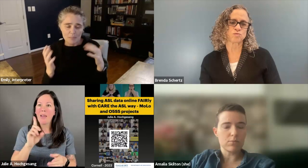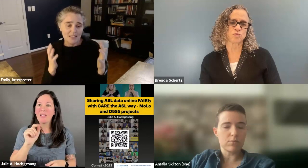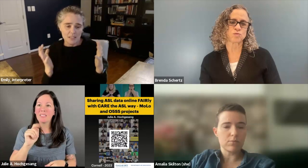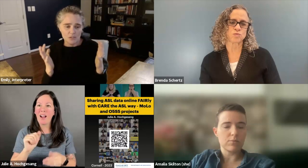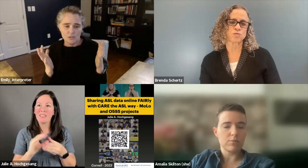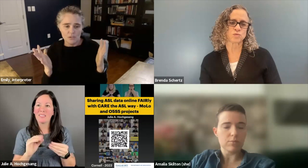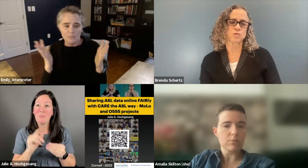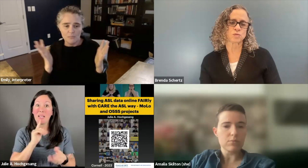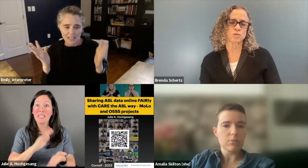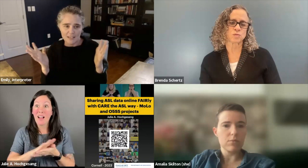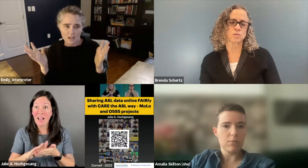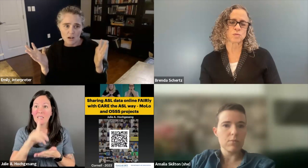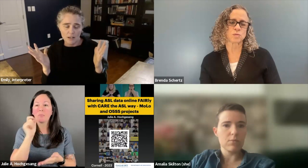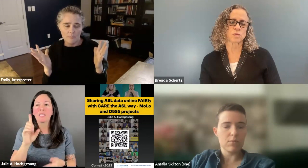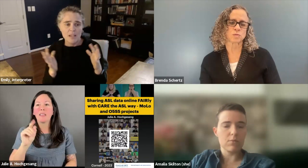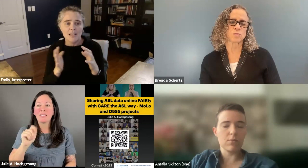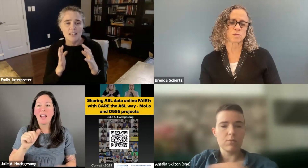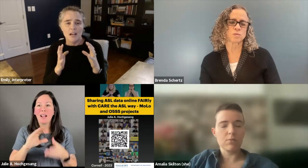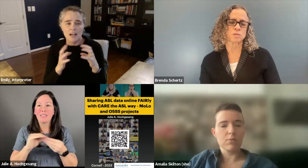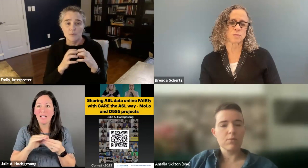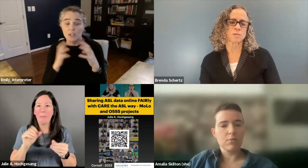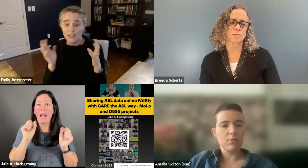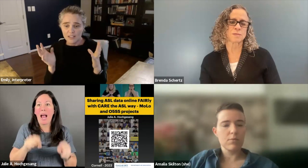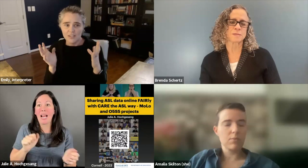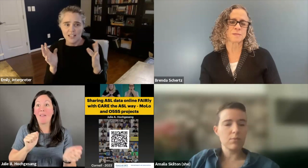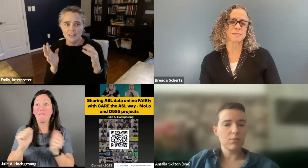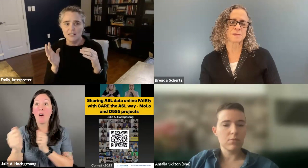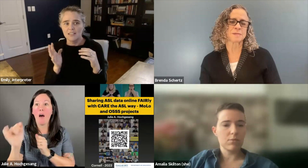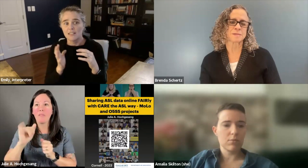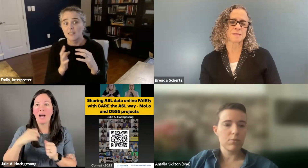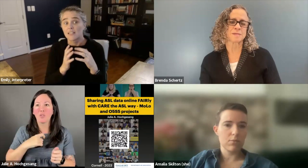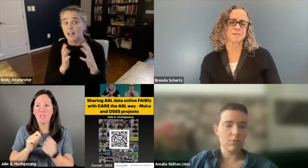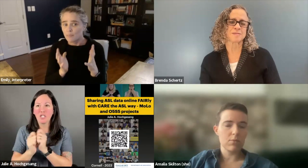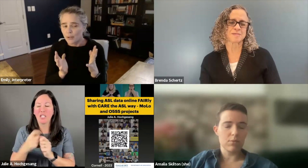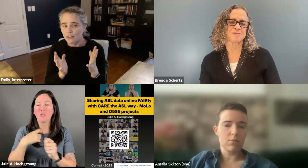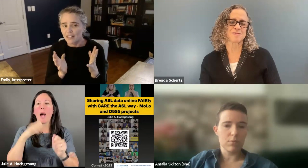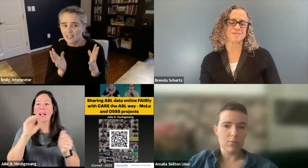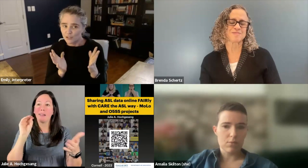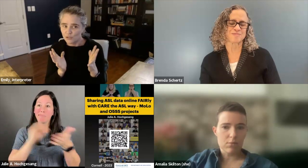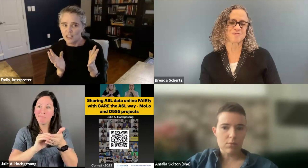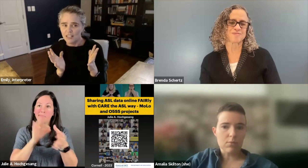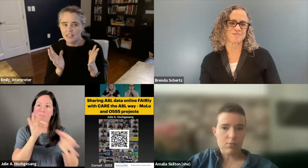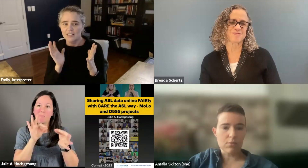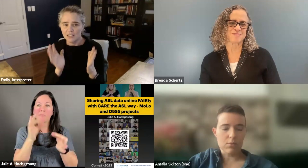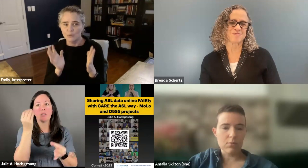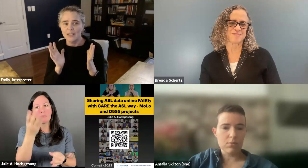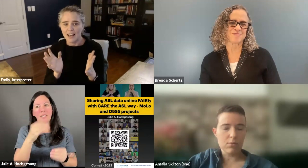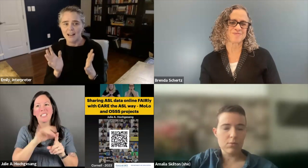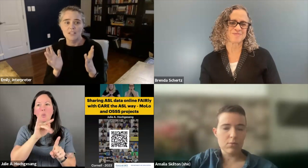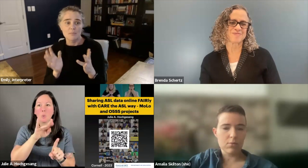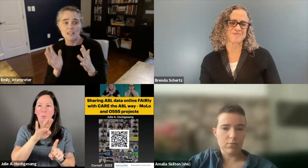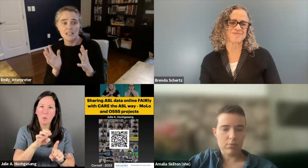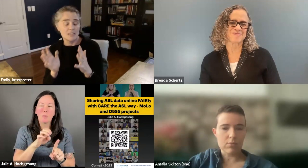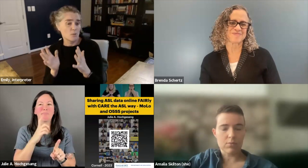best to to mitigate the harm I will also say that this is a temporary solution until we have something that is more